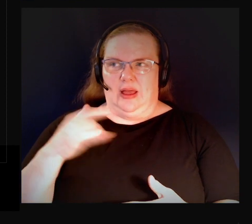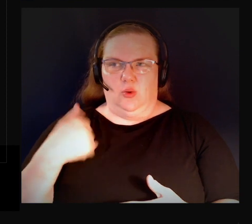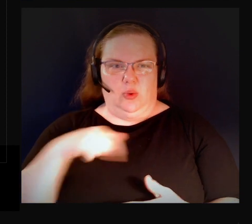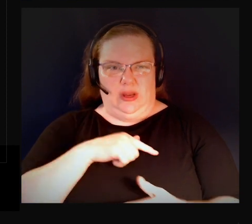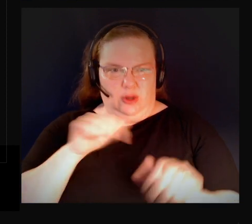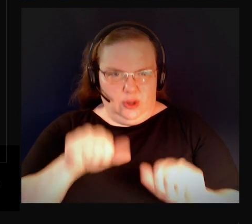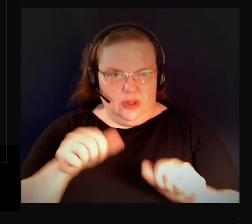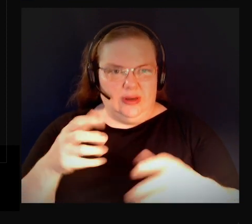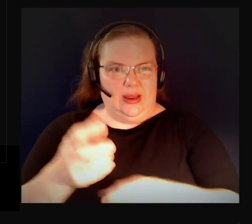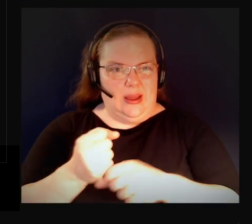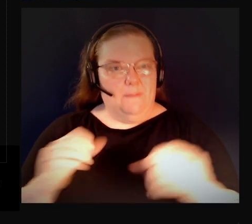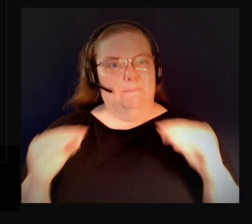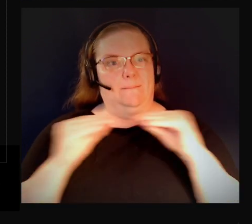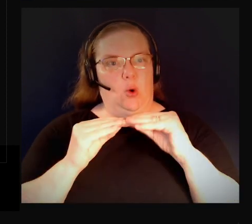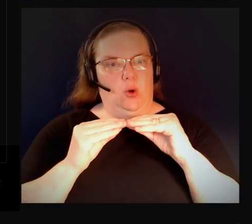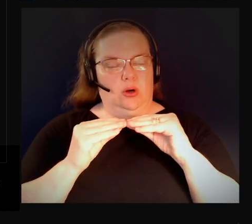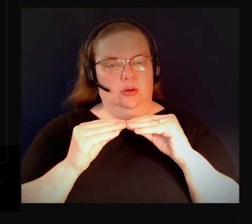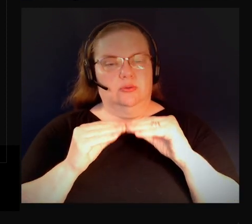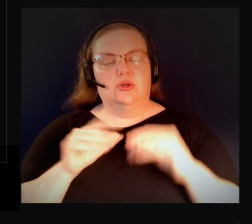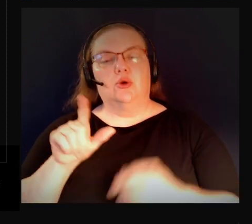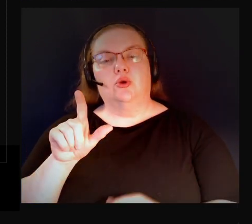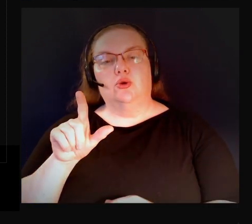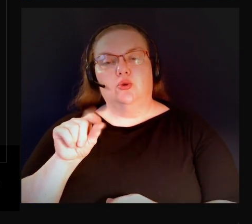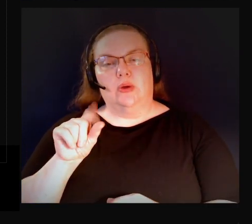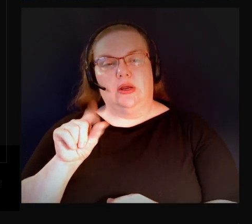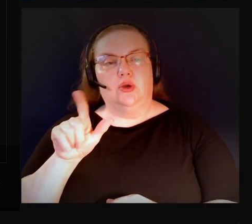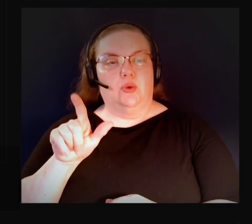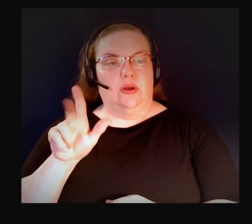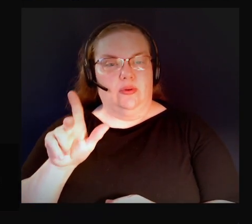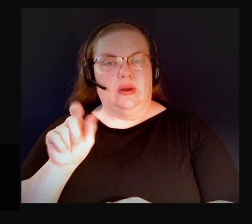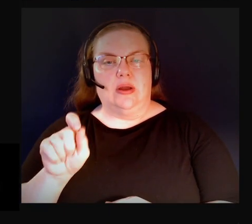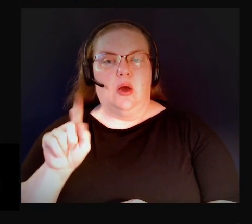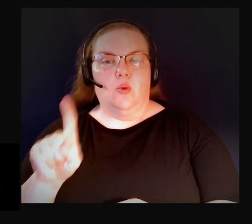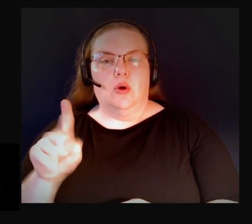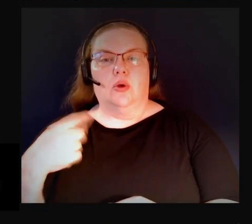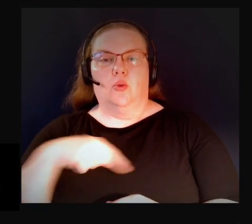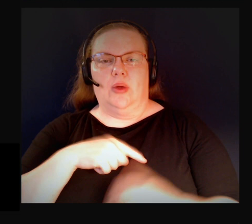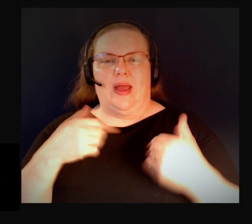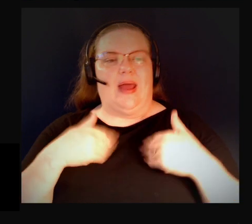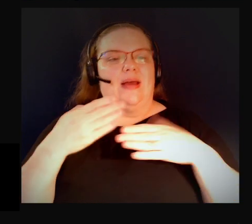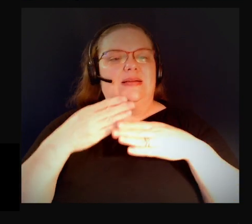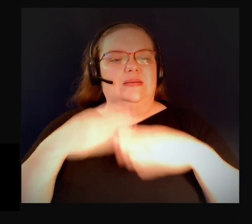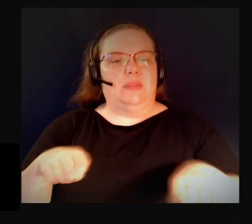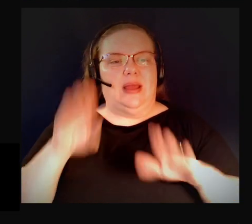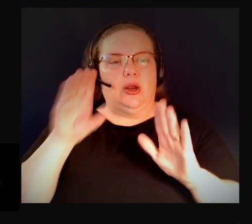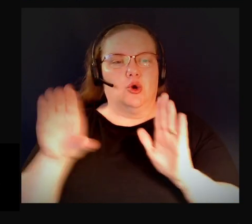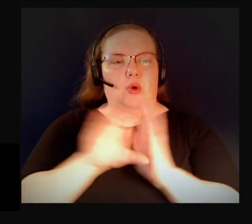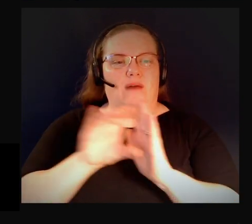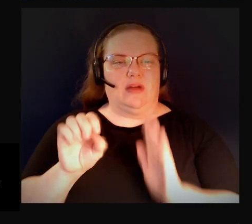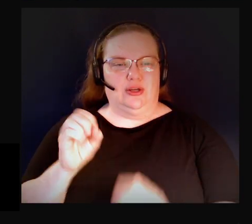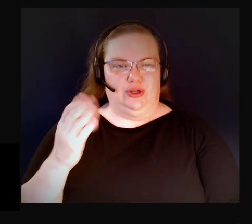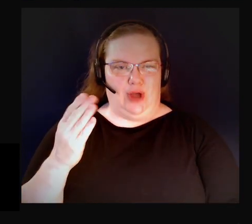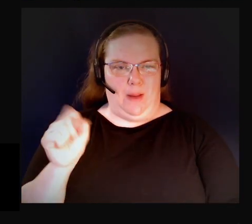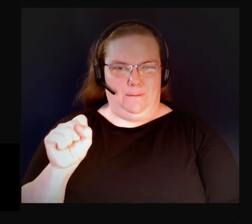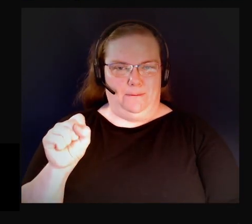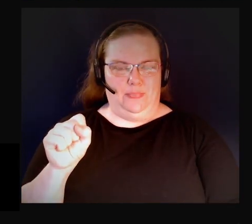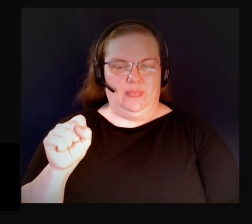So with 2023.1, we added a new threading mode called Split Graphics Jobs. Native jobs by their design